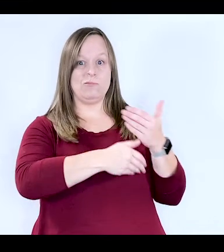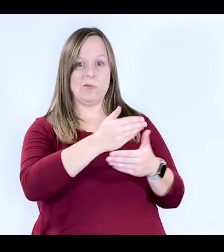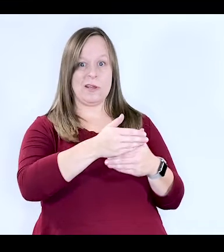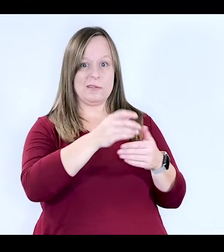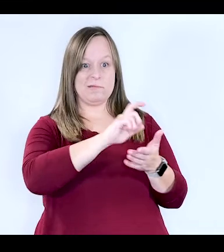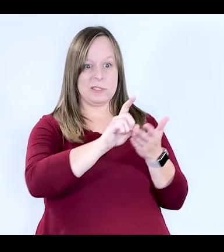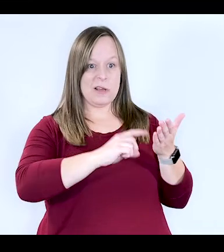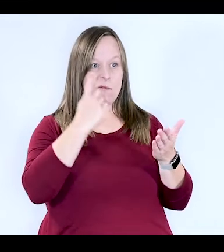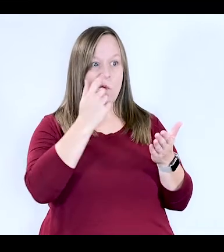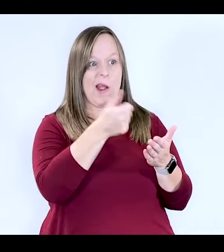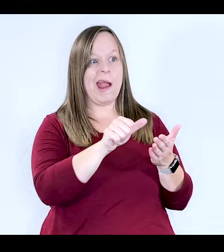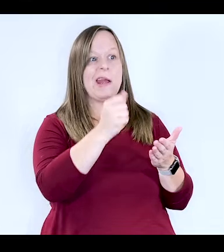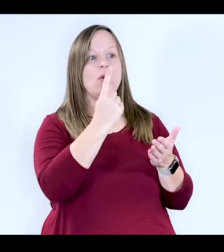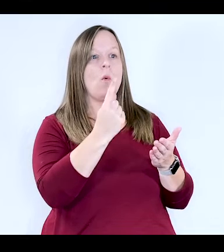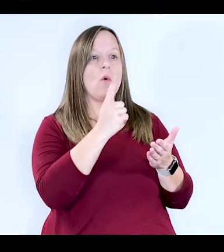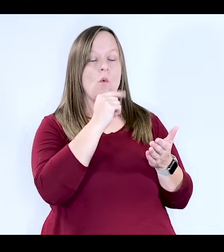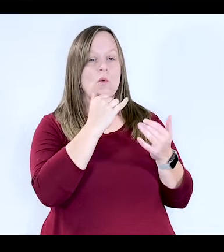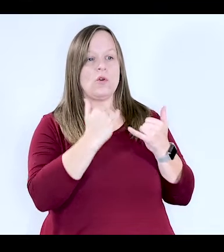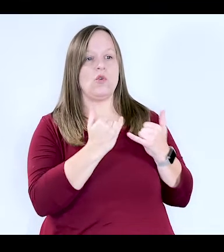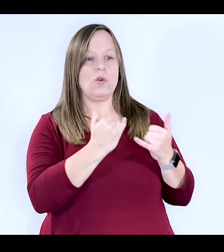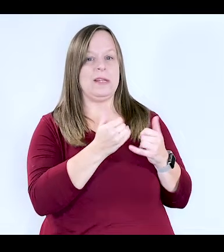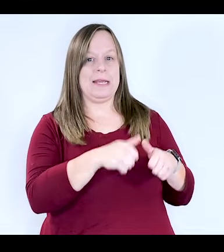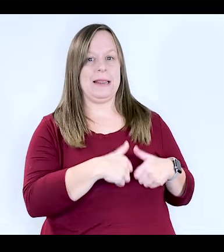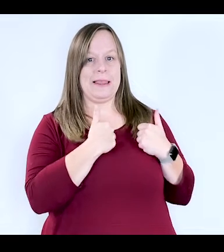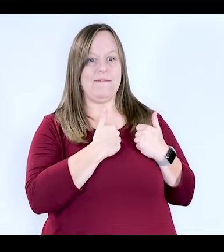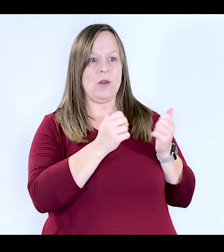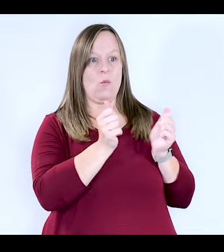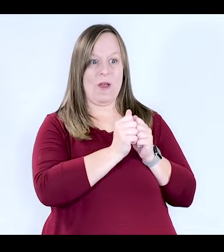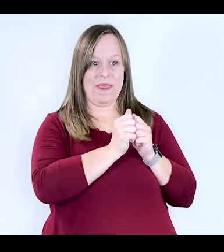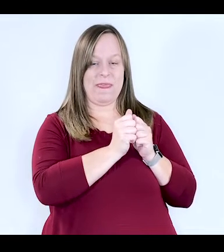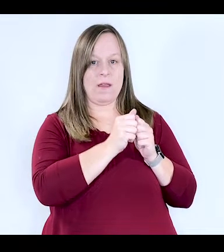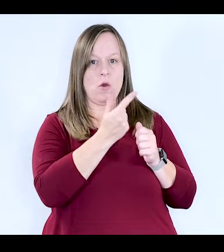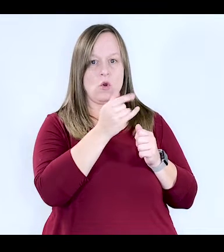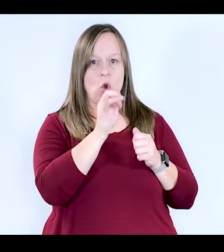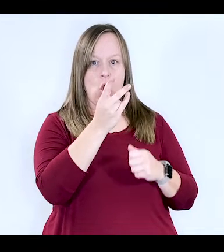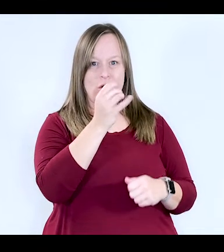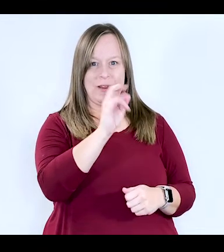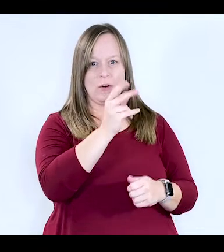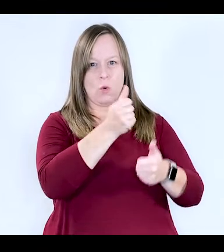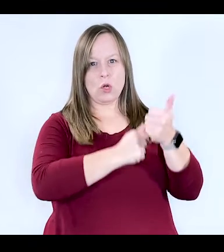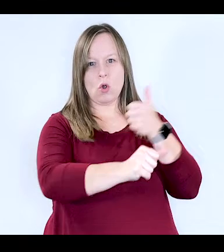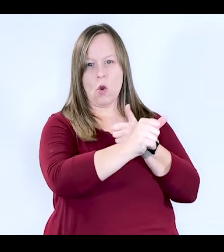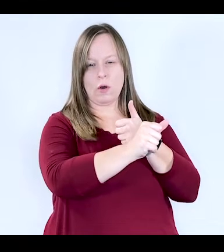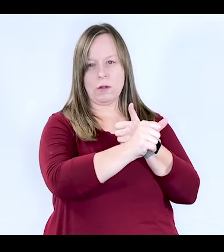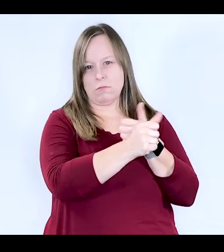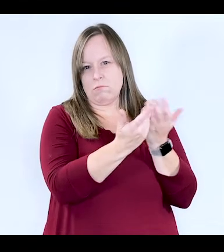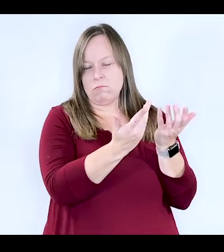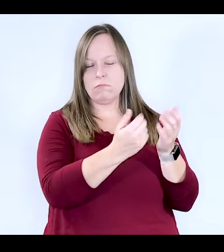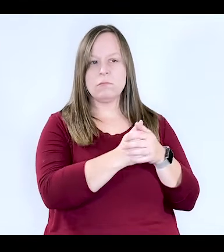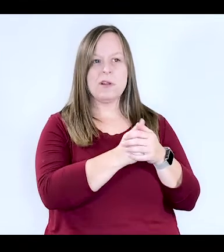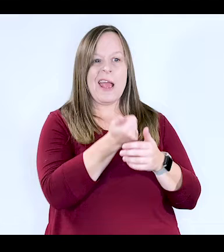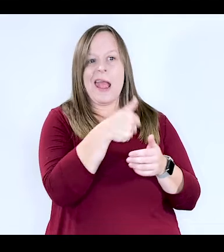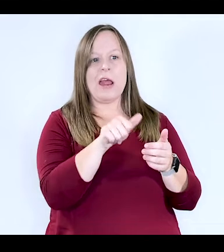for anyone who is currently living with a guardian or under guardianship, anyone who